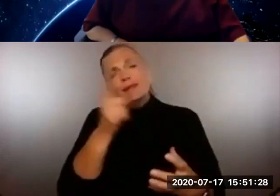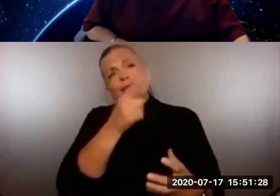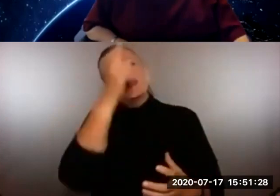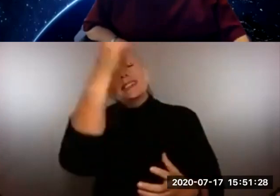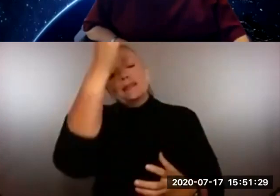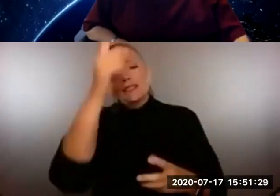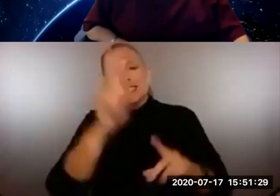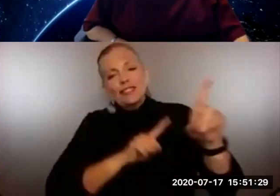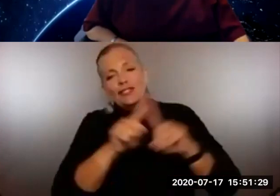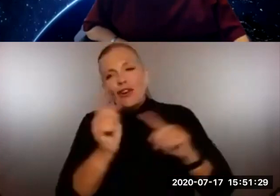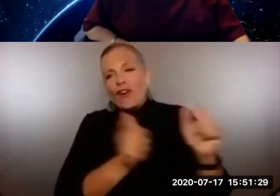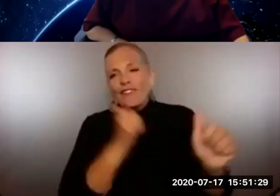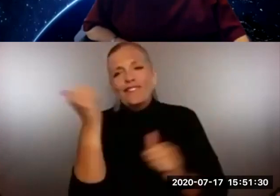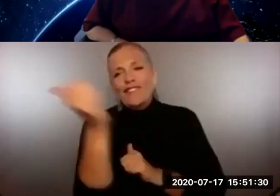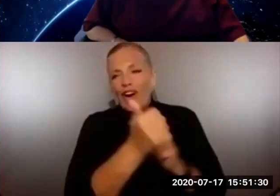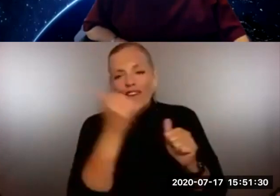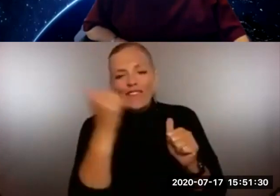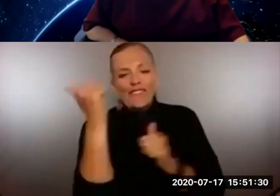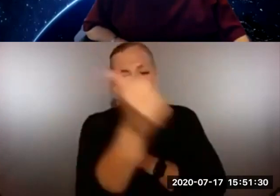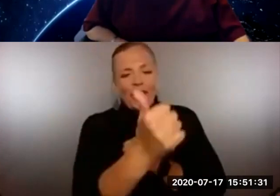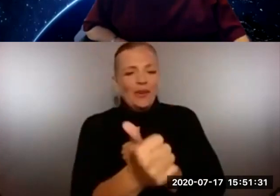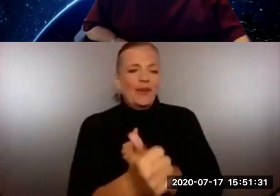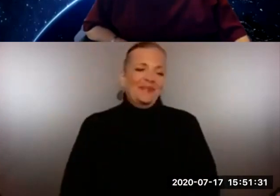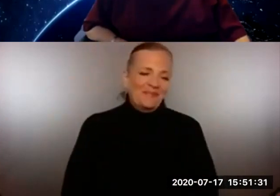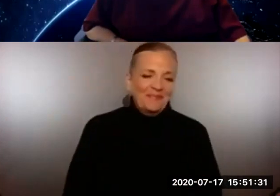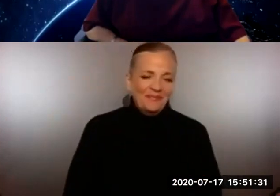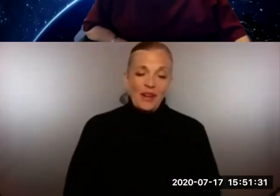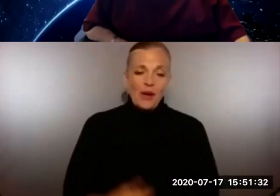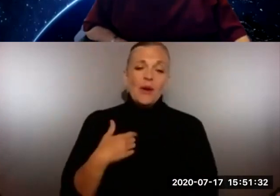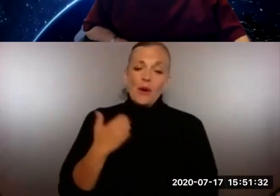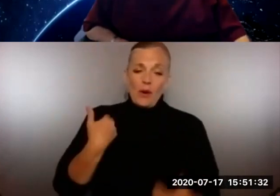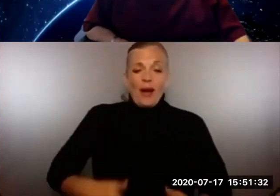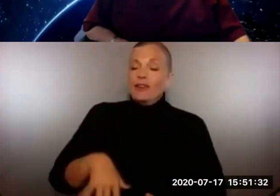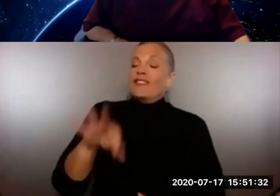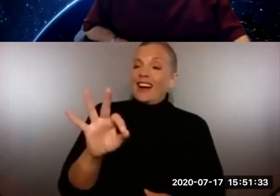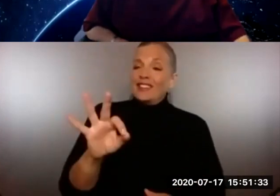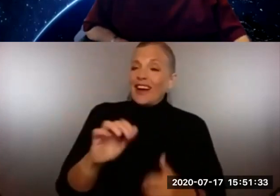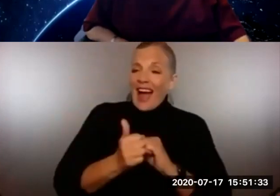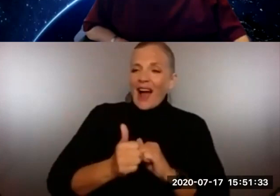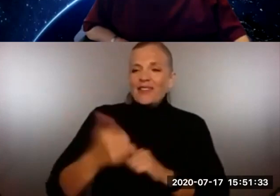when you call her. But typically, when you do find her,